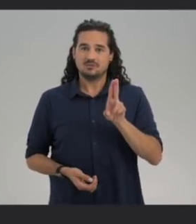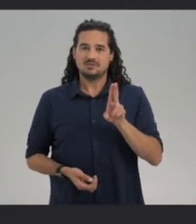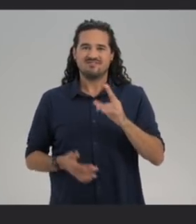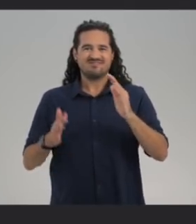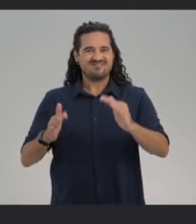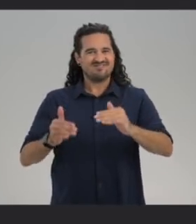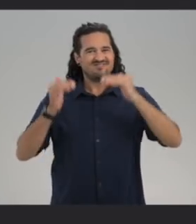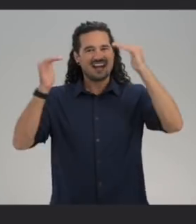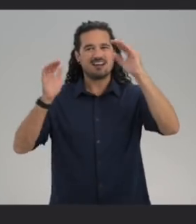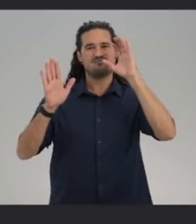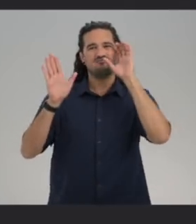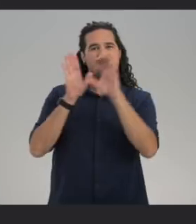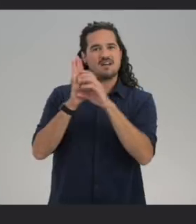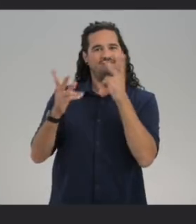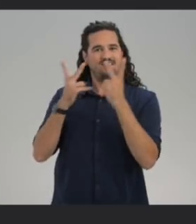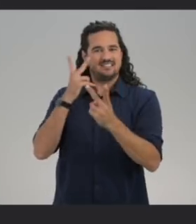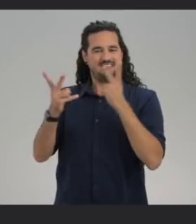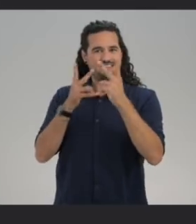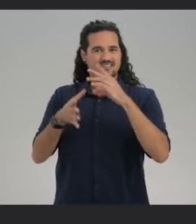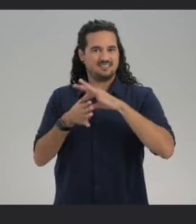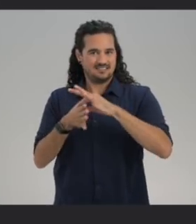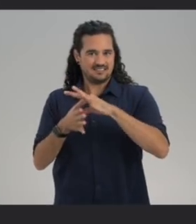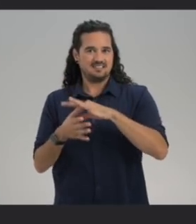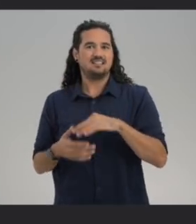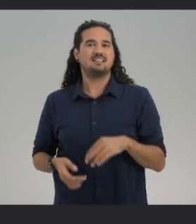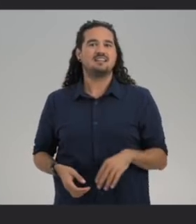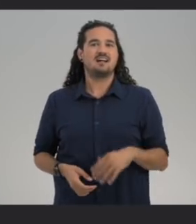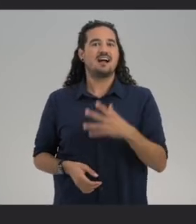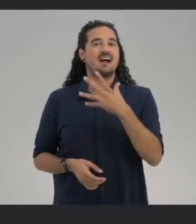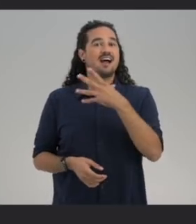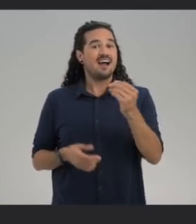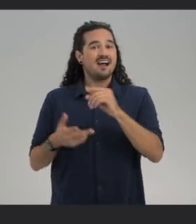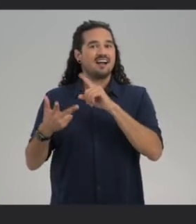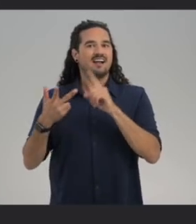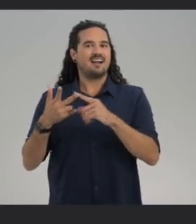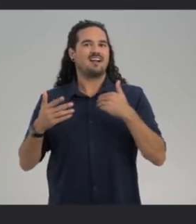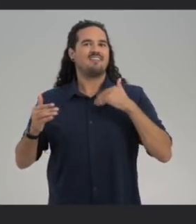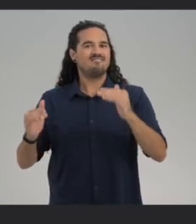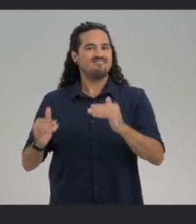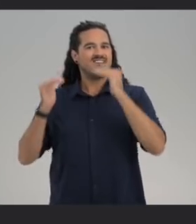M1 leads the industry in performance per watt. And it has leading-edge technologies like the Neural Engine,